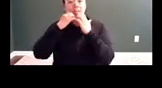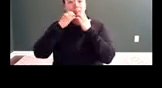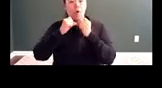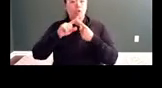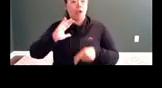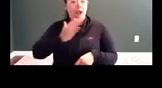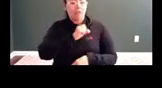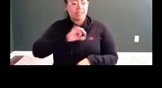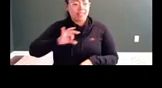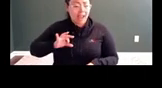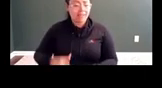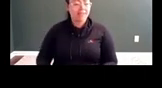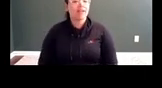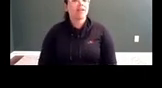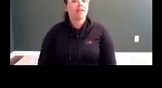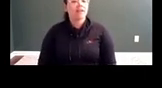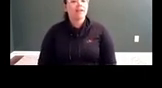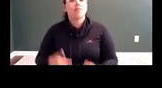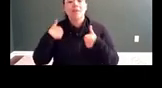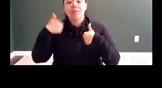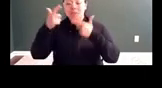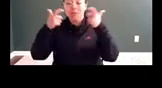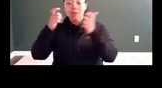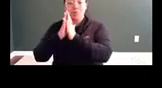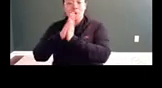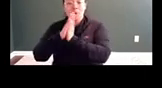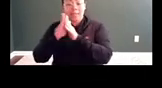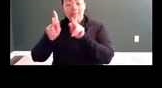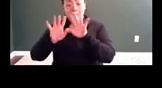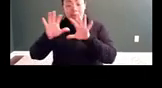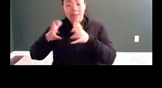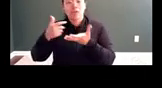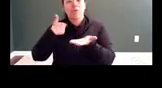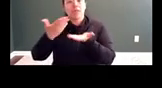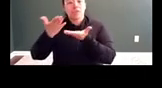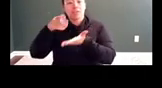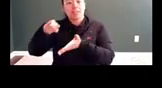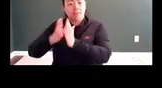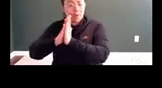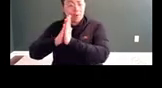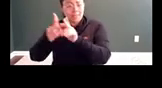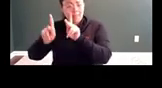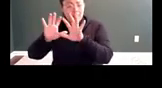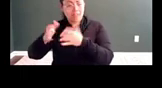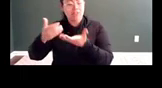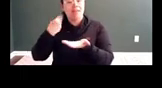So with the huge Burmese population in Indiana, we obviously service the Burmese population here and have quite a few Burmese members on staff.